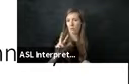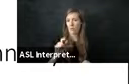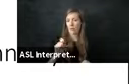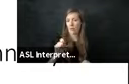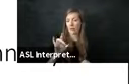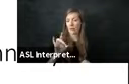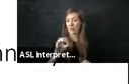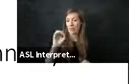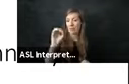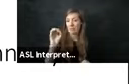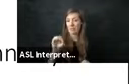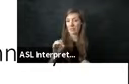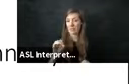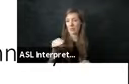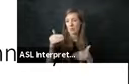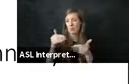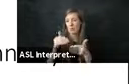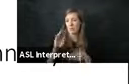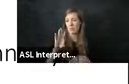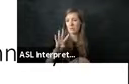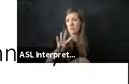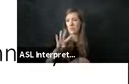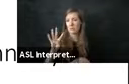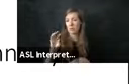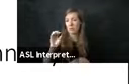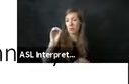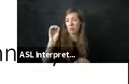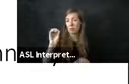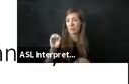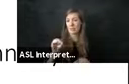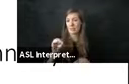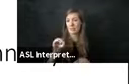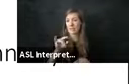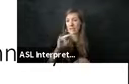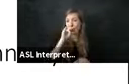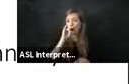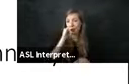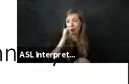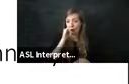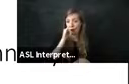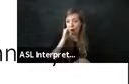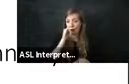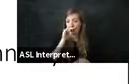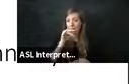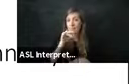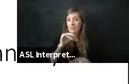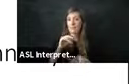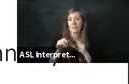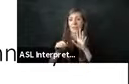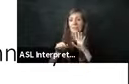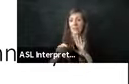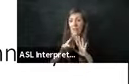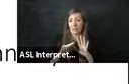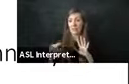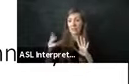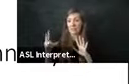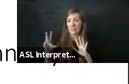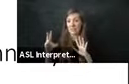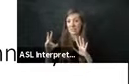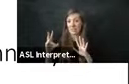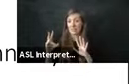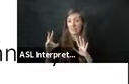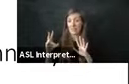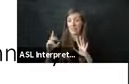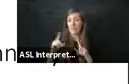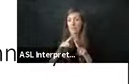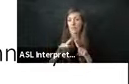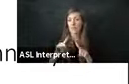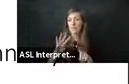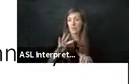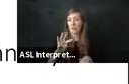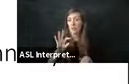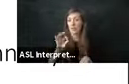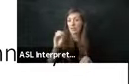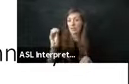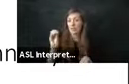44% of children in age five to 17 in Cinema County, but 49%.